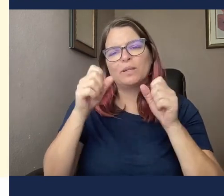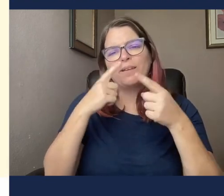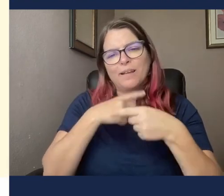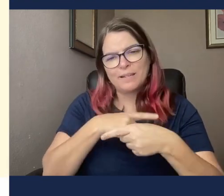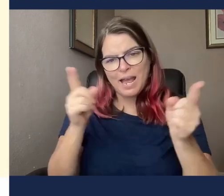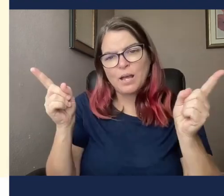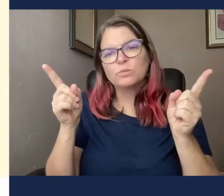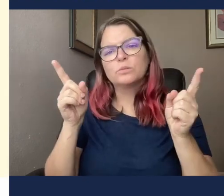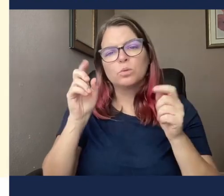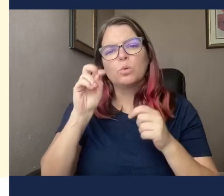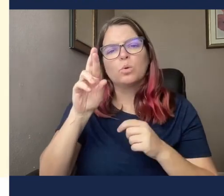and Christians at UC San Diego?